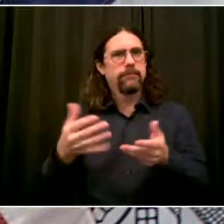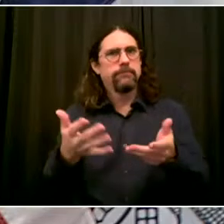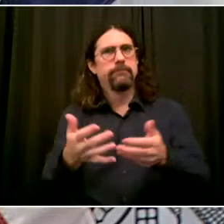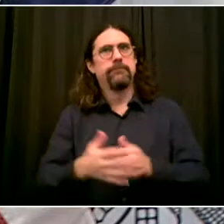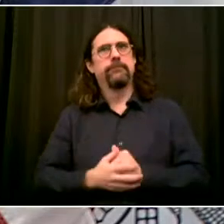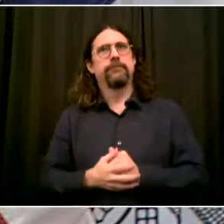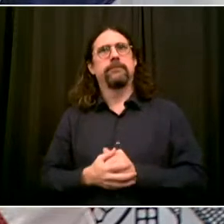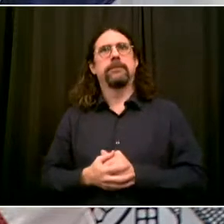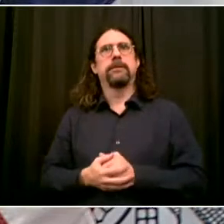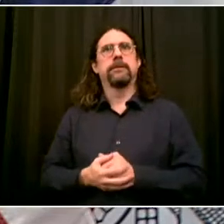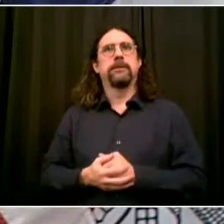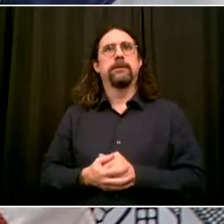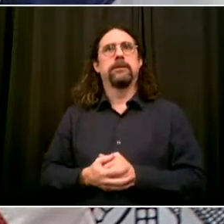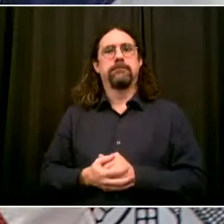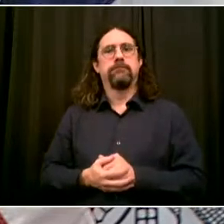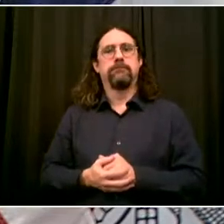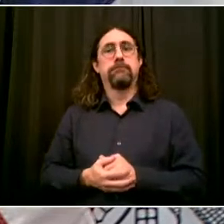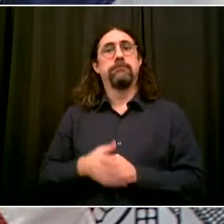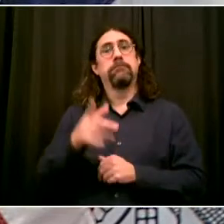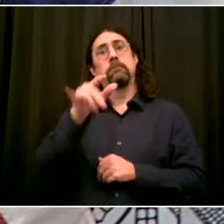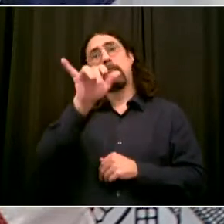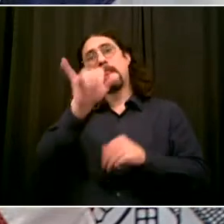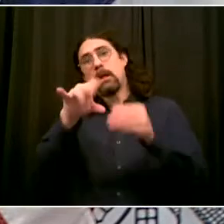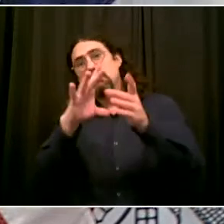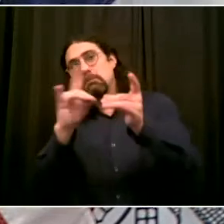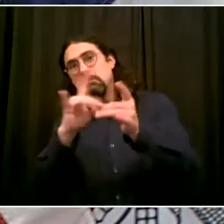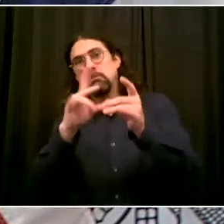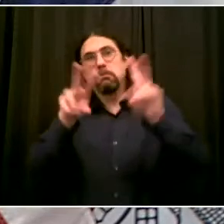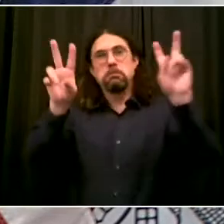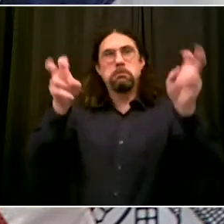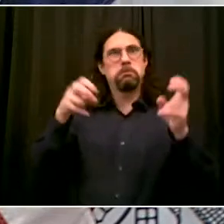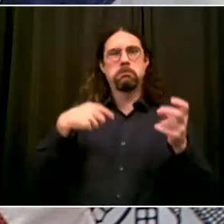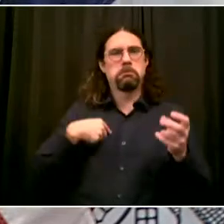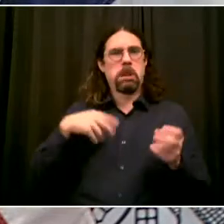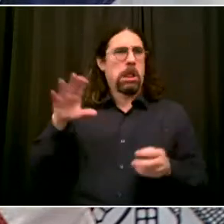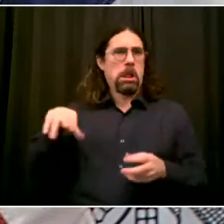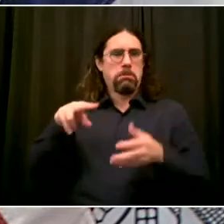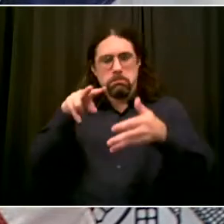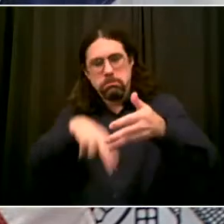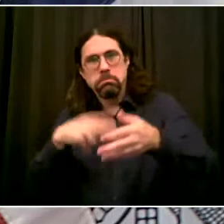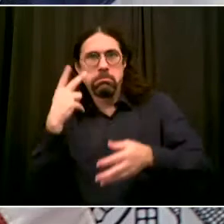GONE UP 50%. WE COULD NEVER HAVE DONE PRE-KK